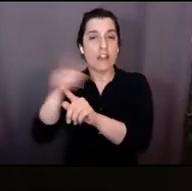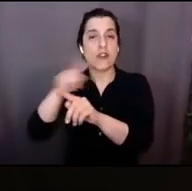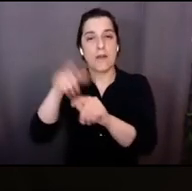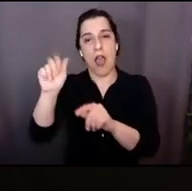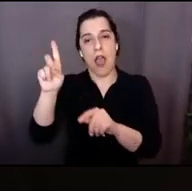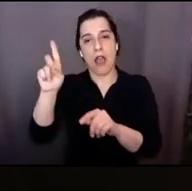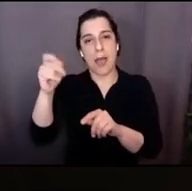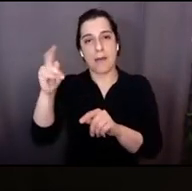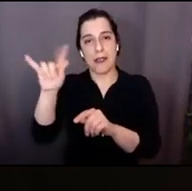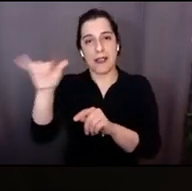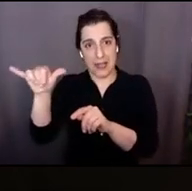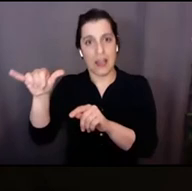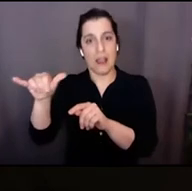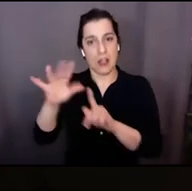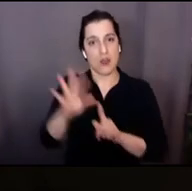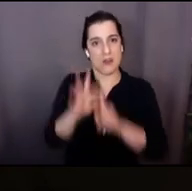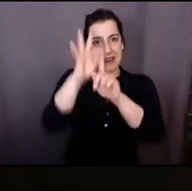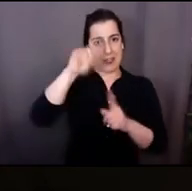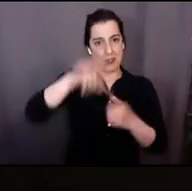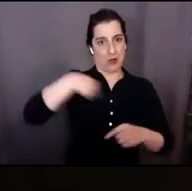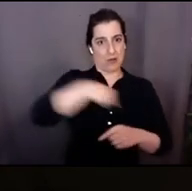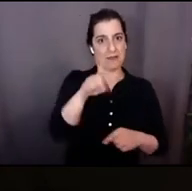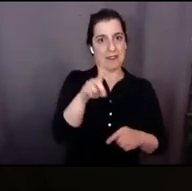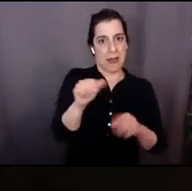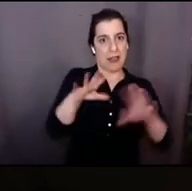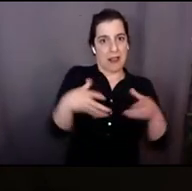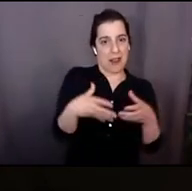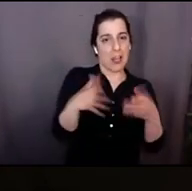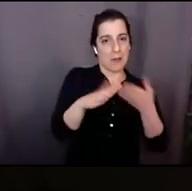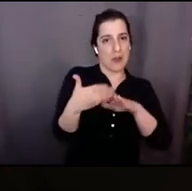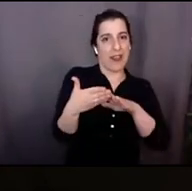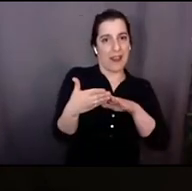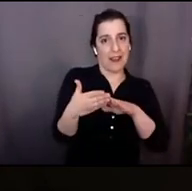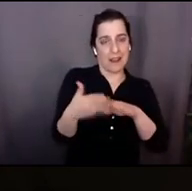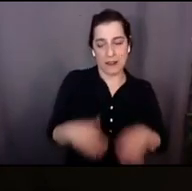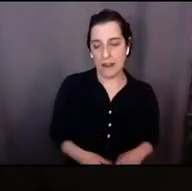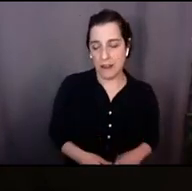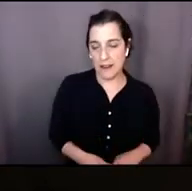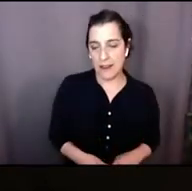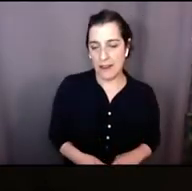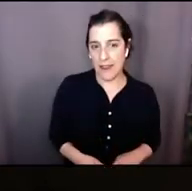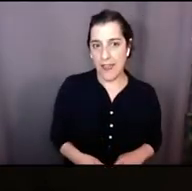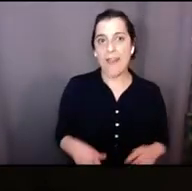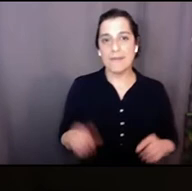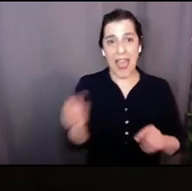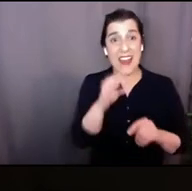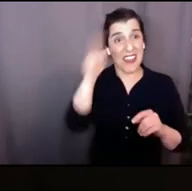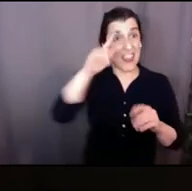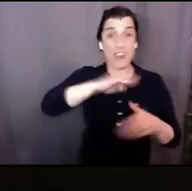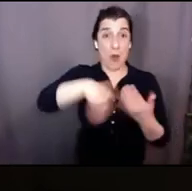disability community. And I think we're all learning that right now. So more than anything, I think there's a lot that, you know, deaf,